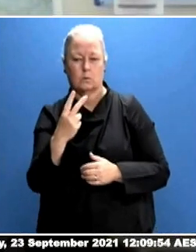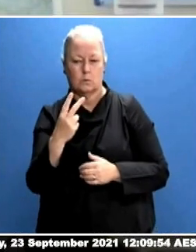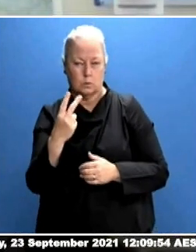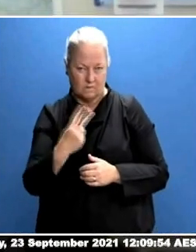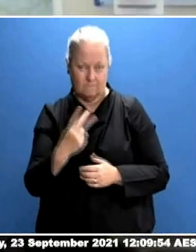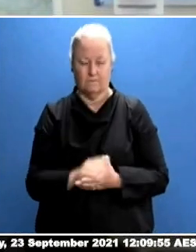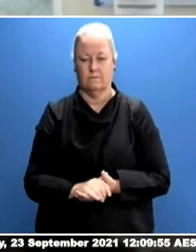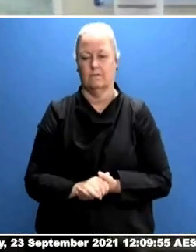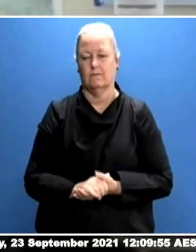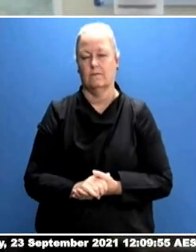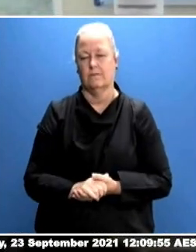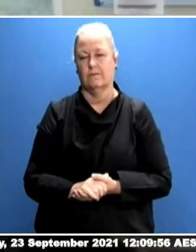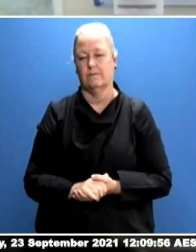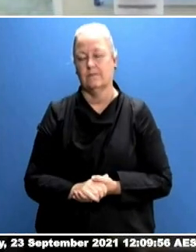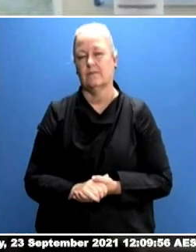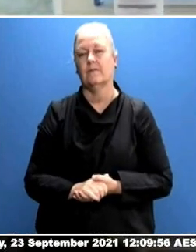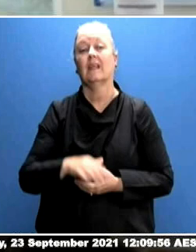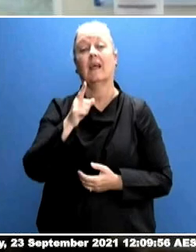If we just go over to the second page